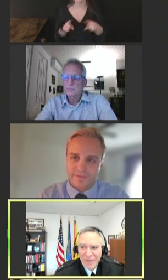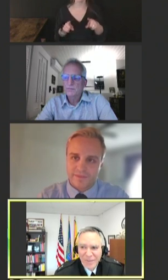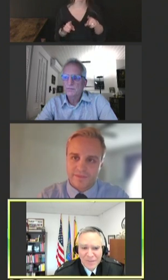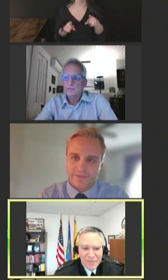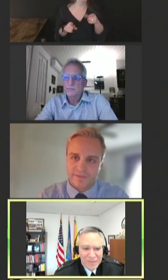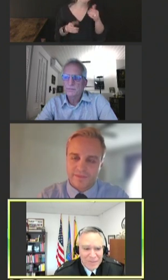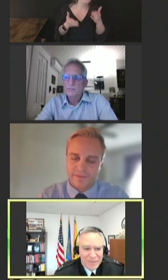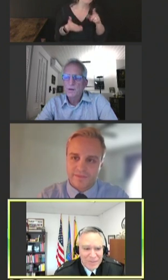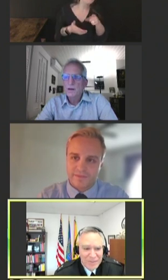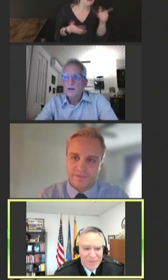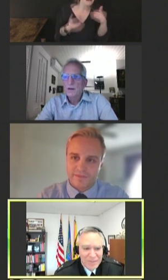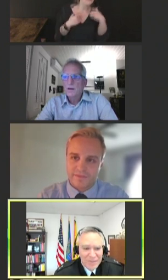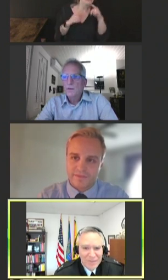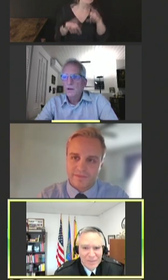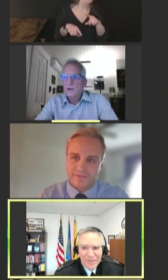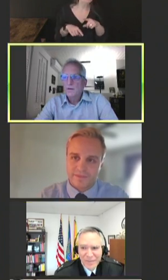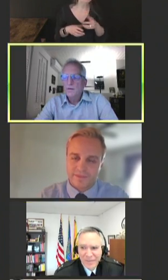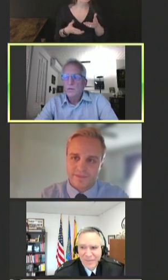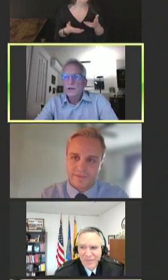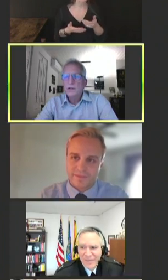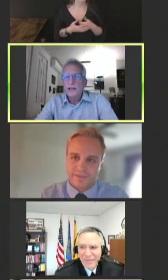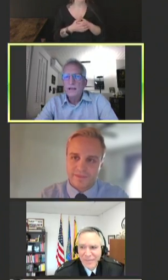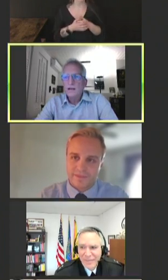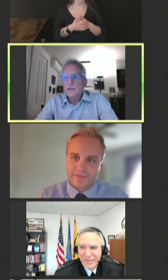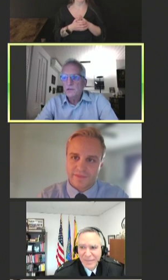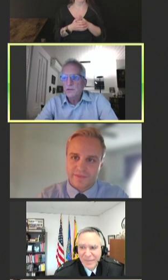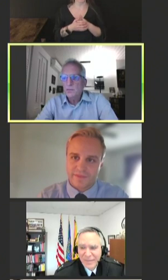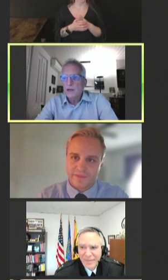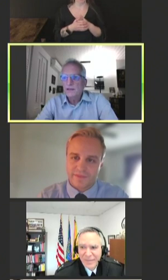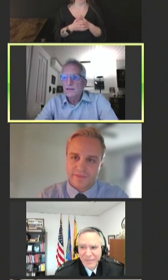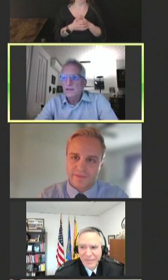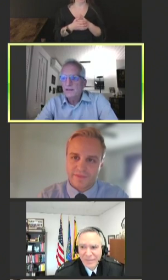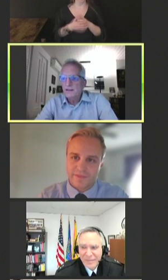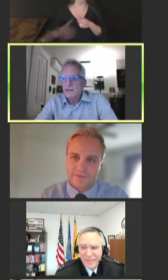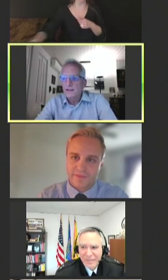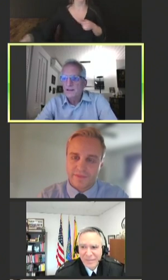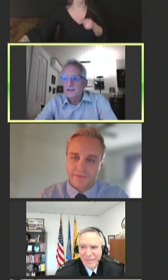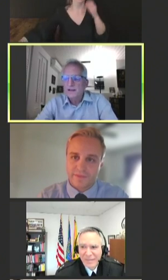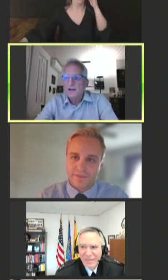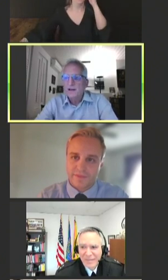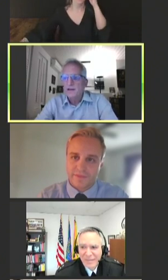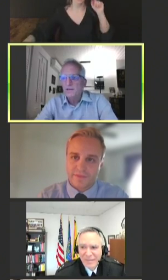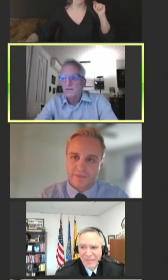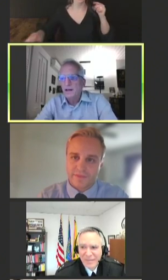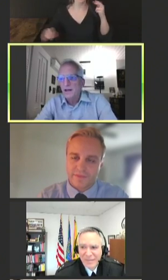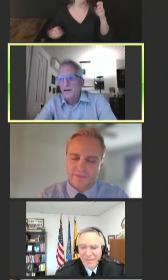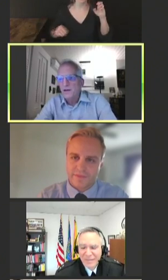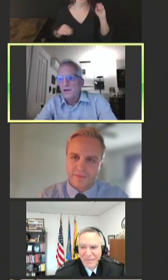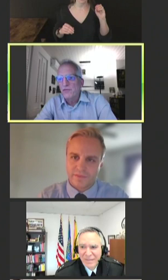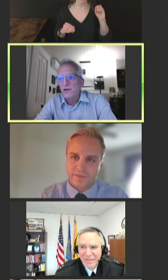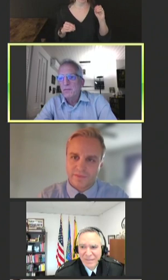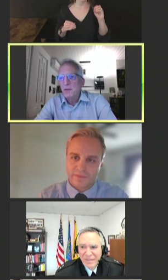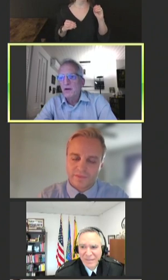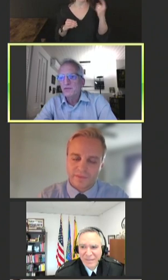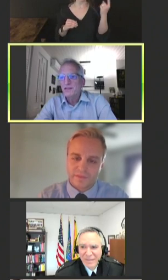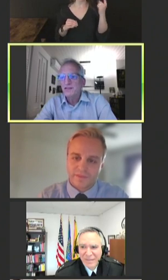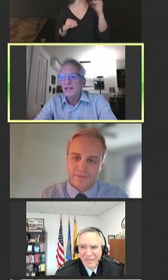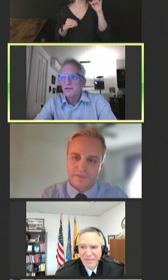Theo Vos: Well, one thing that comes to mind is that there is a flipping of the sex